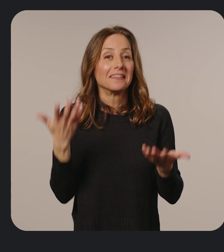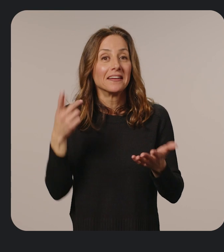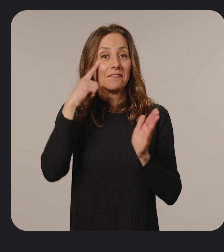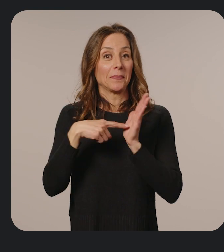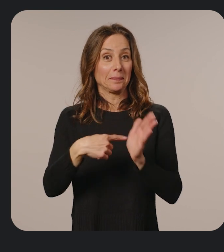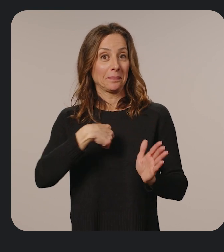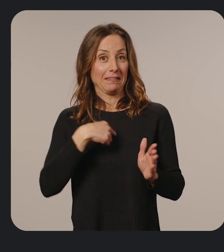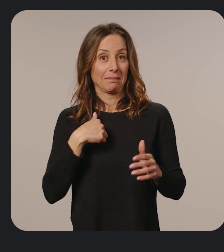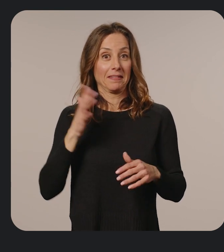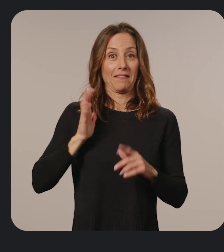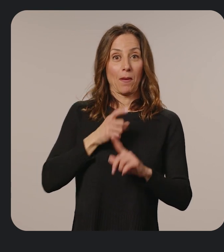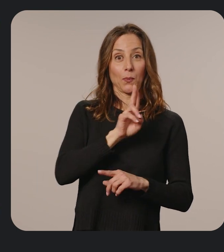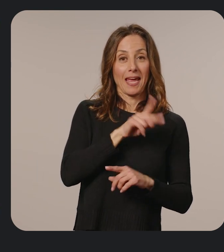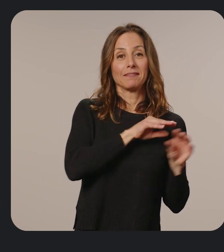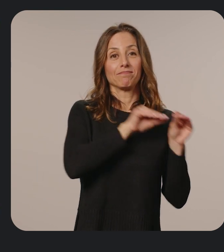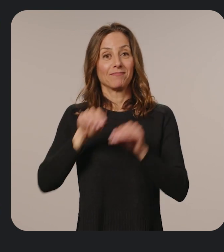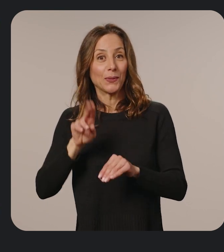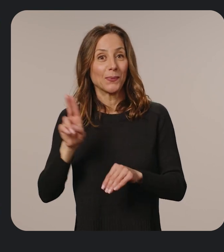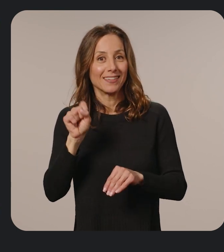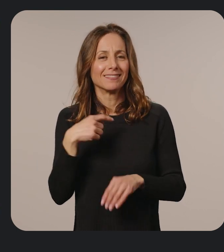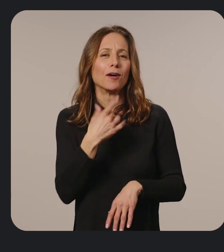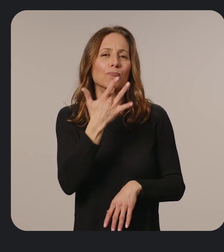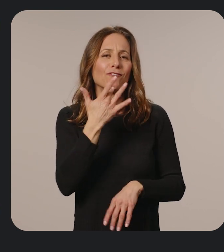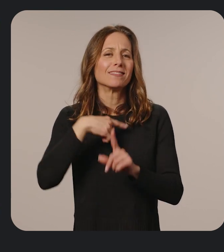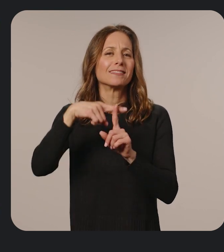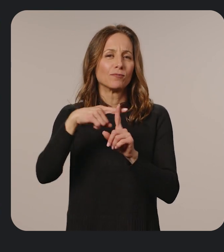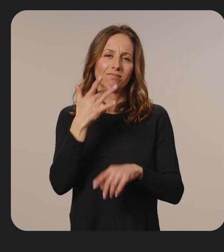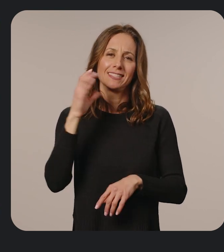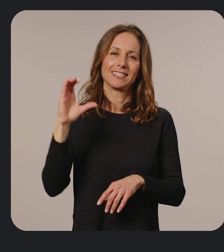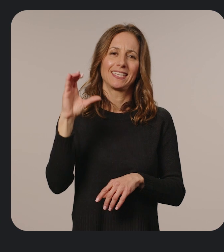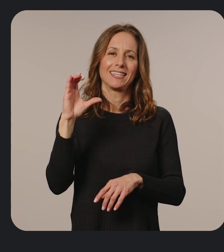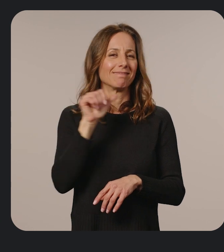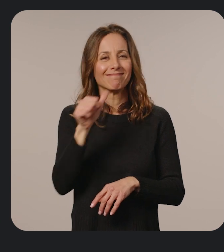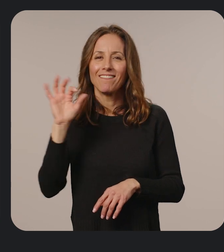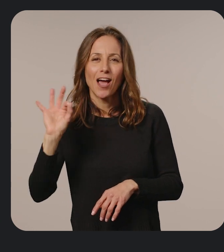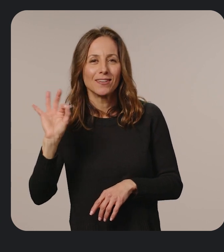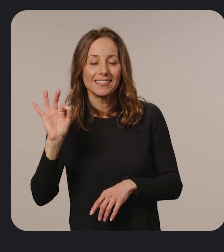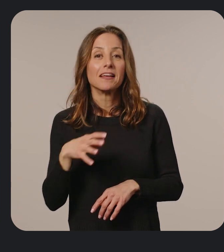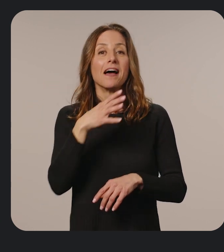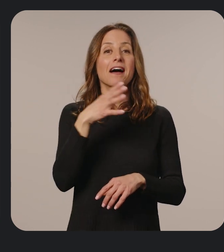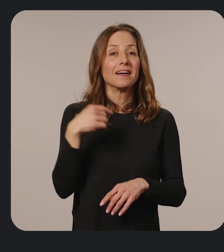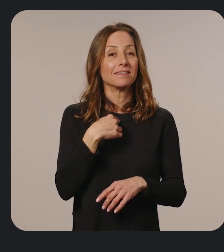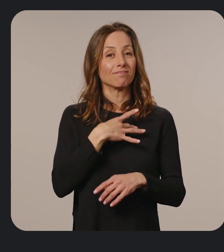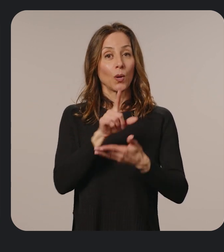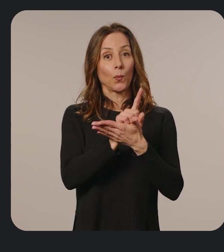unit and first day of the week. So for me, as someone from the UK living in the US, I prefer my temperature units to be